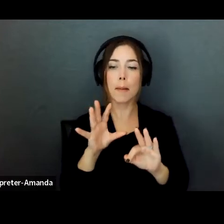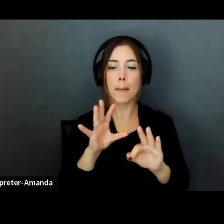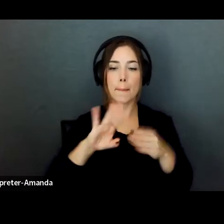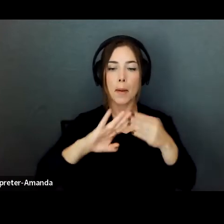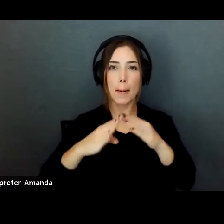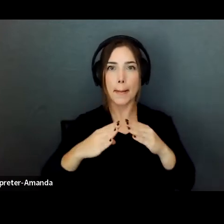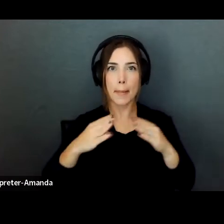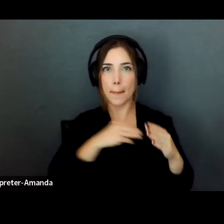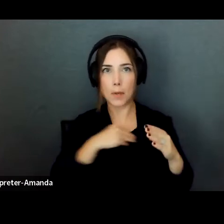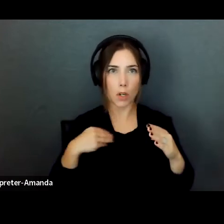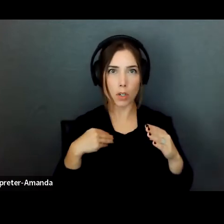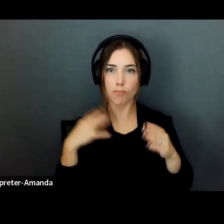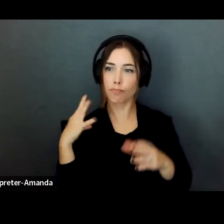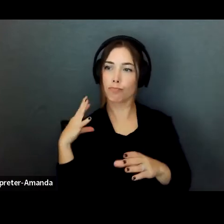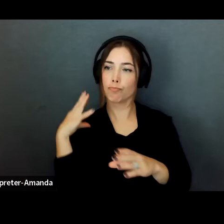of HCBS programs.